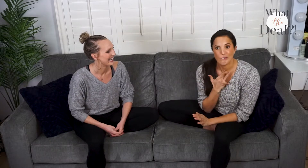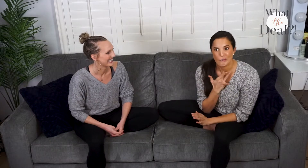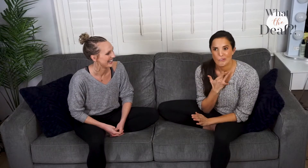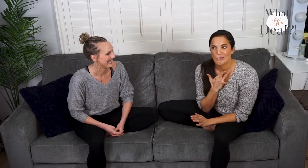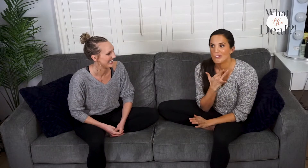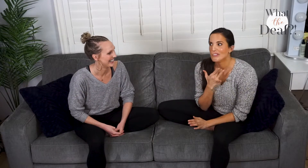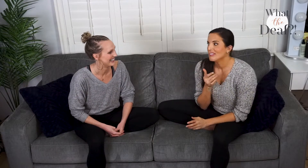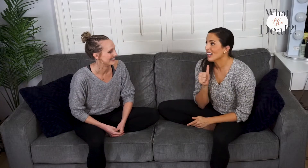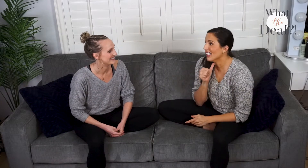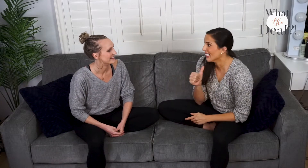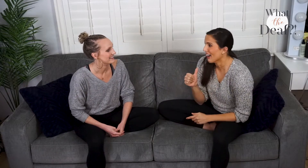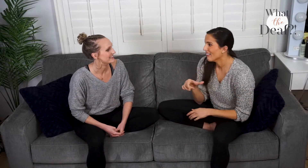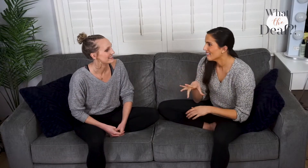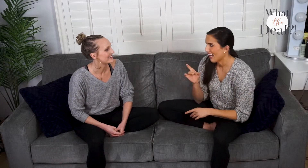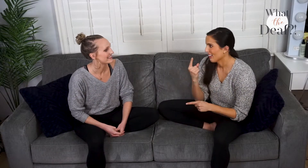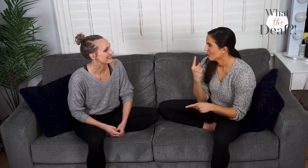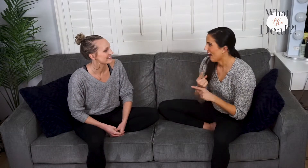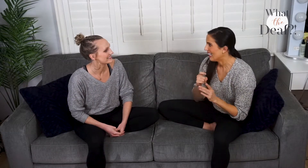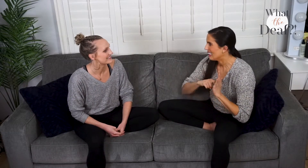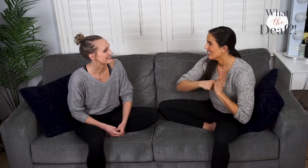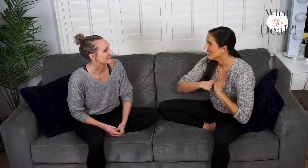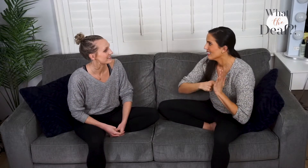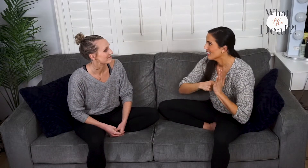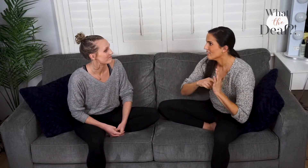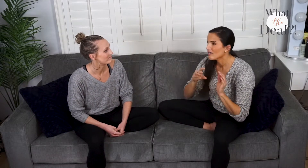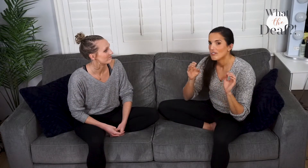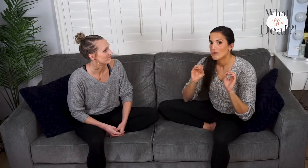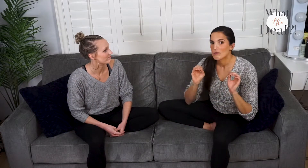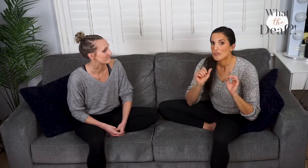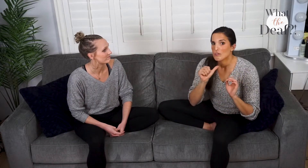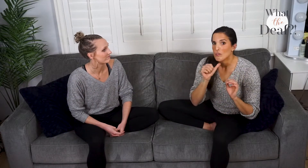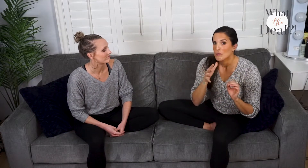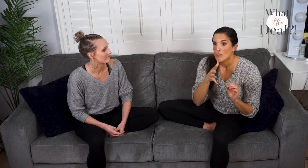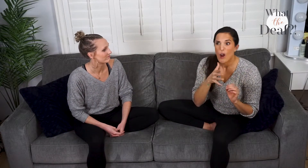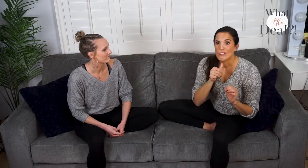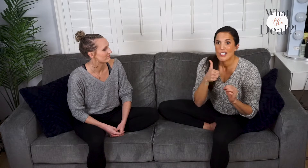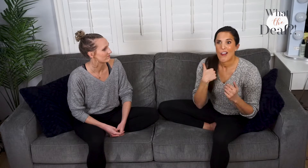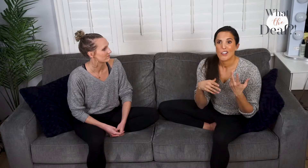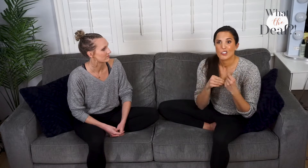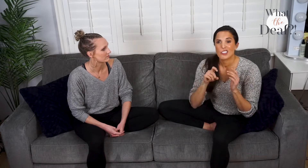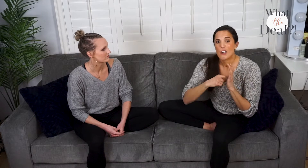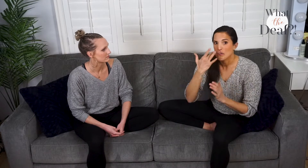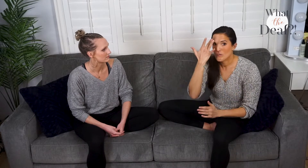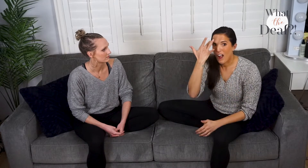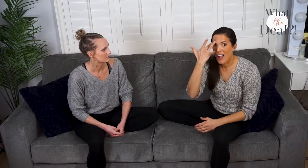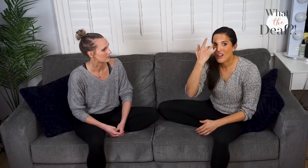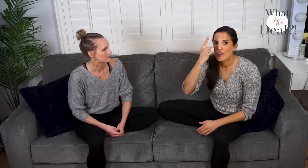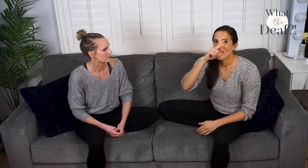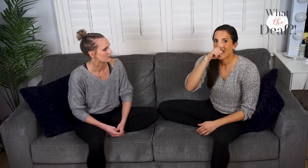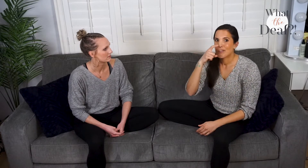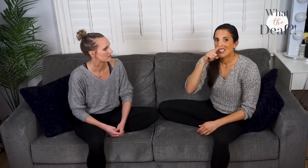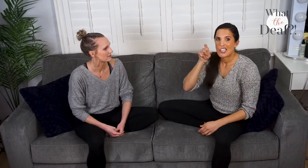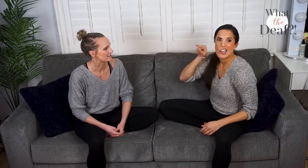Figure out what to say in this line. Uh- oh, we didn't find the right key. My mom did not have an extra key. And the reason why was